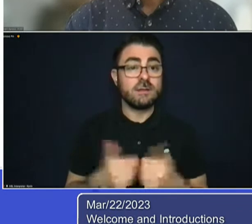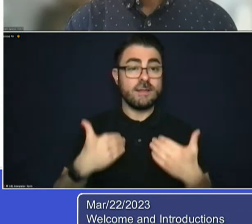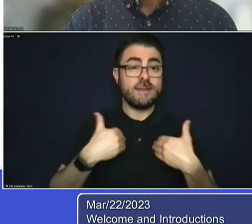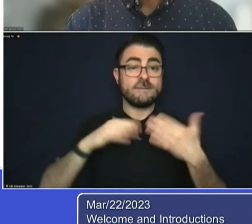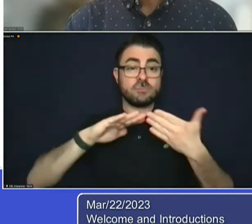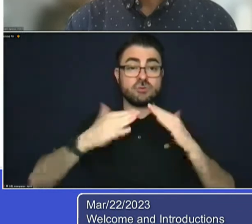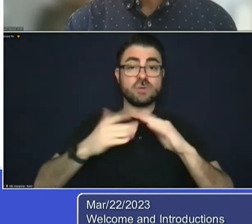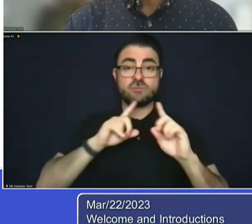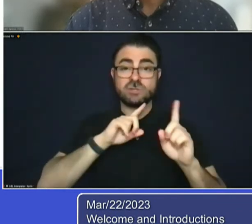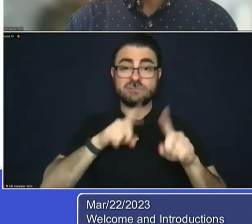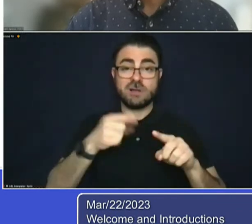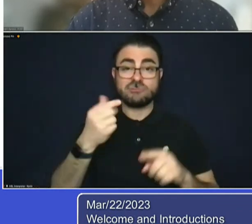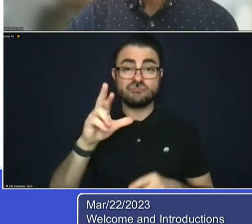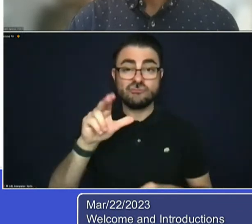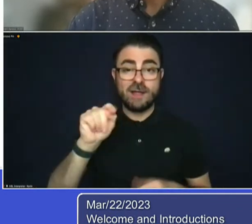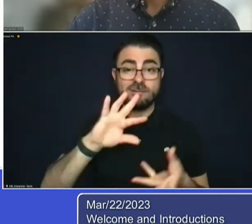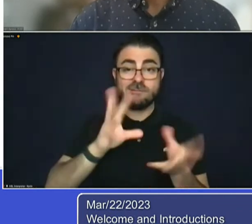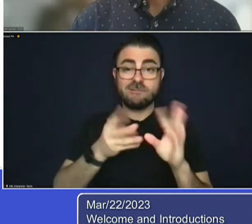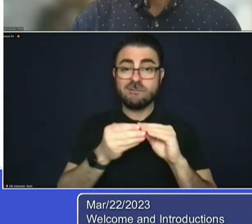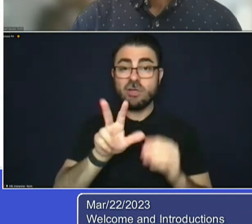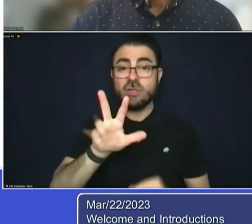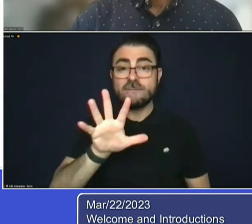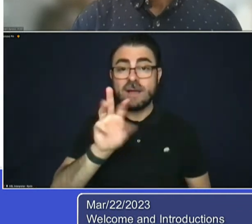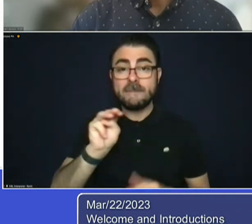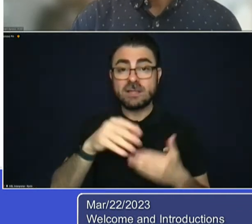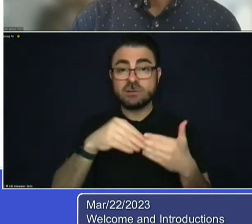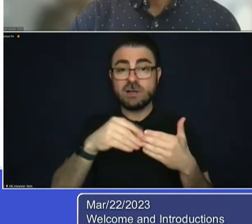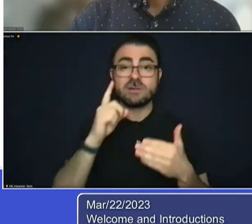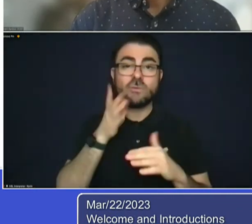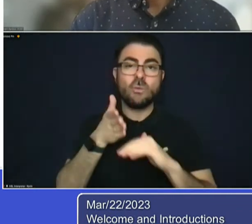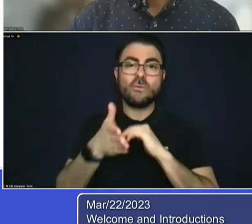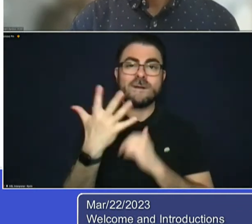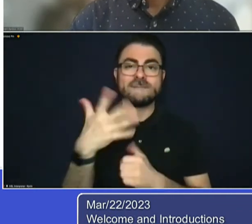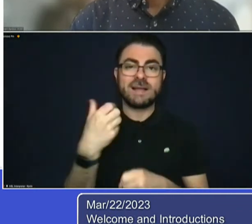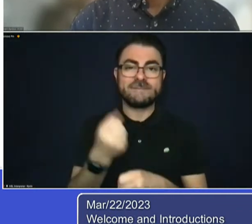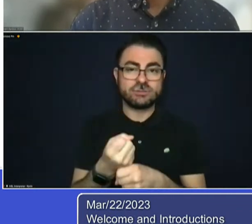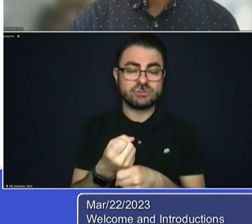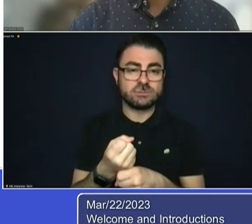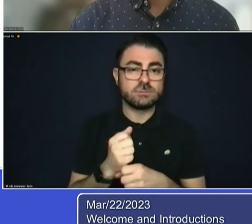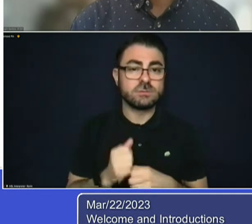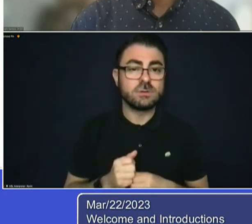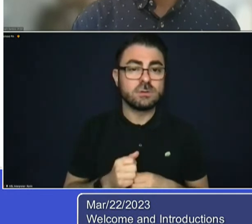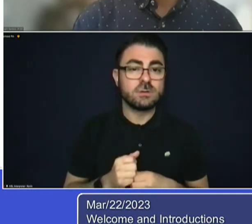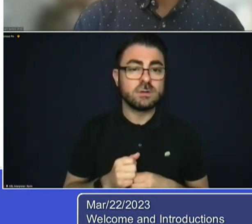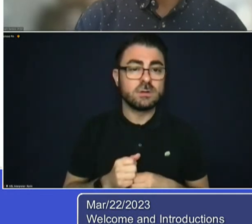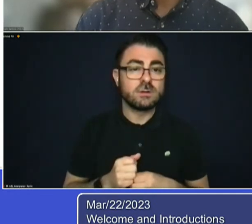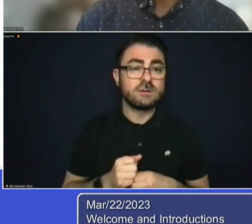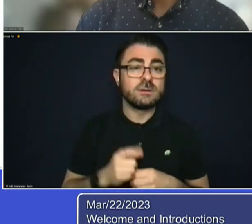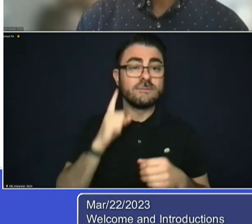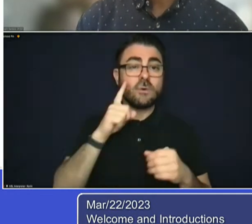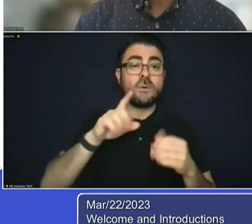DECARBONIZATION, FOCUSED ON